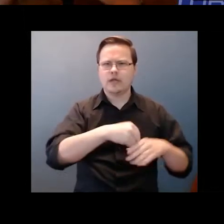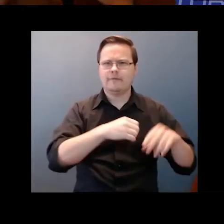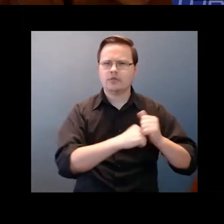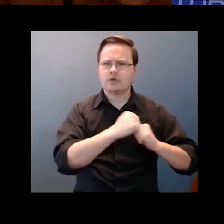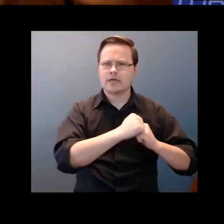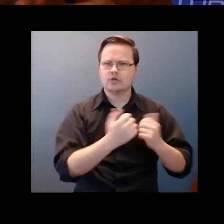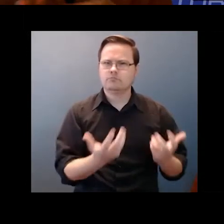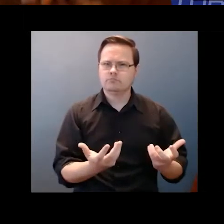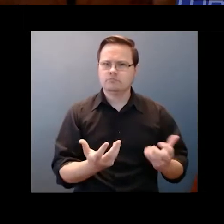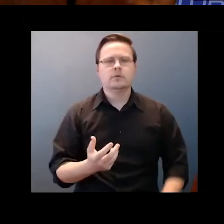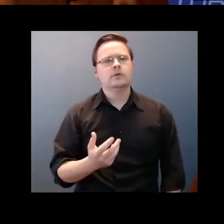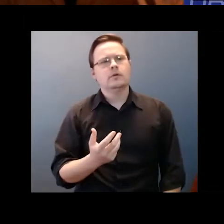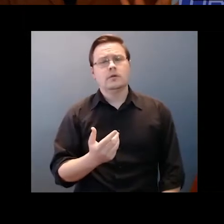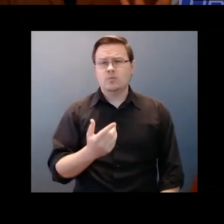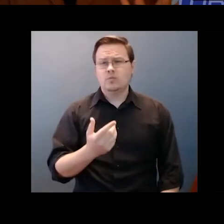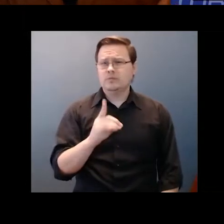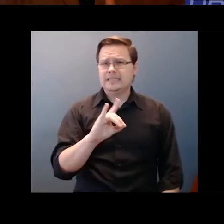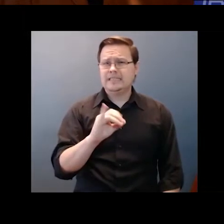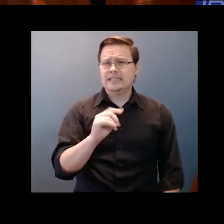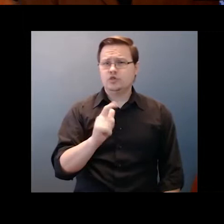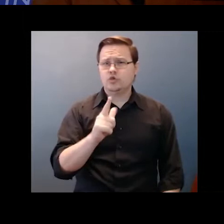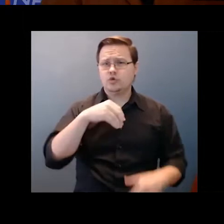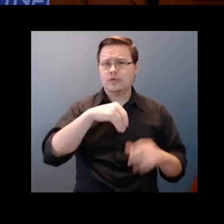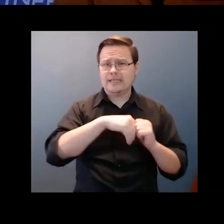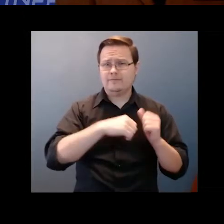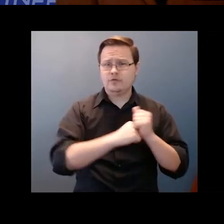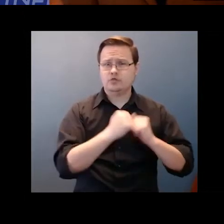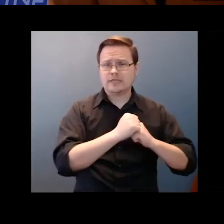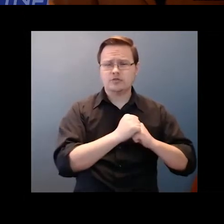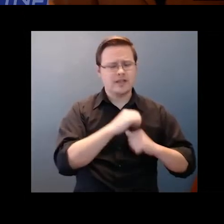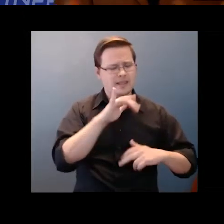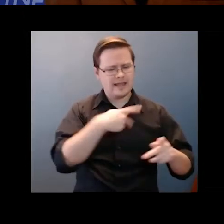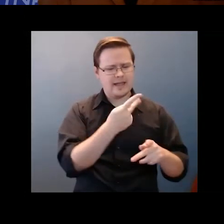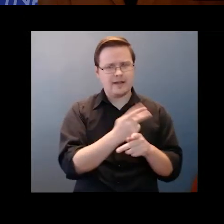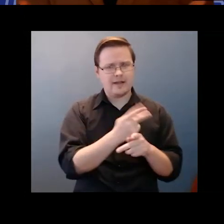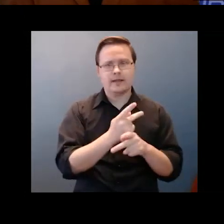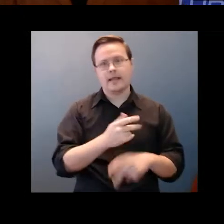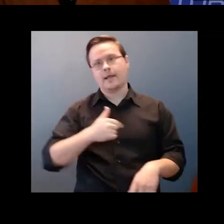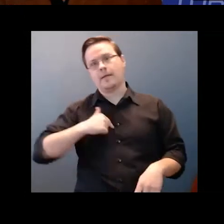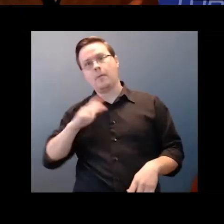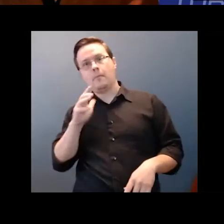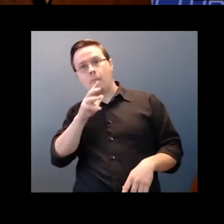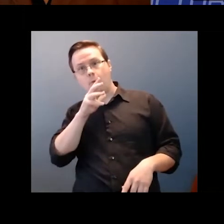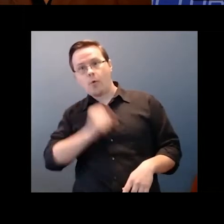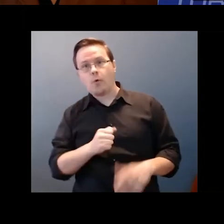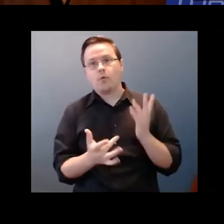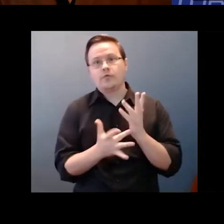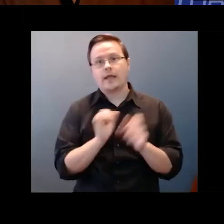Digital and digital infrastructures are the kinds of things. As x tech worker, I was contributing to building through my acts of coding.